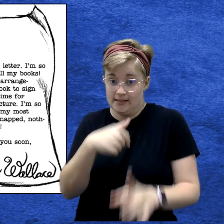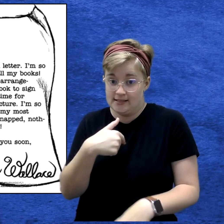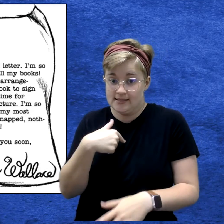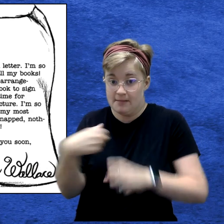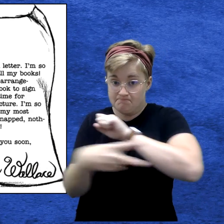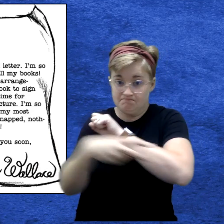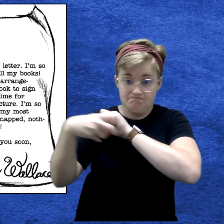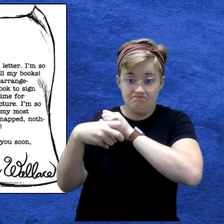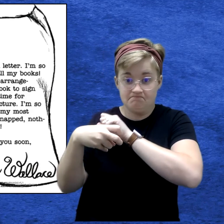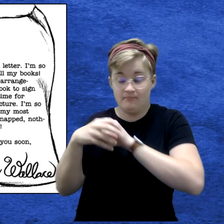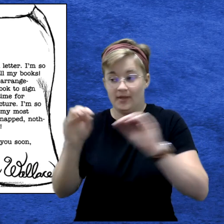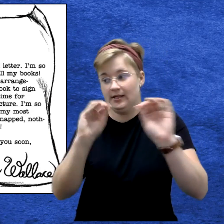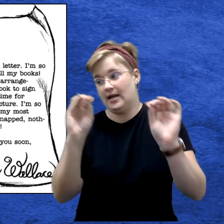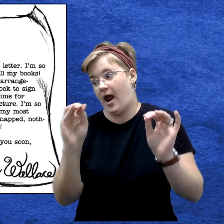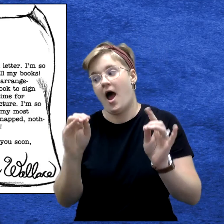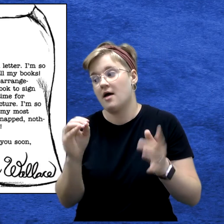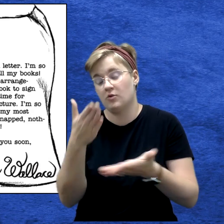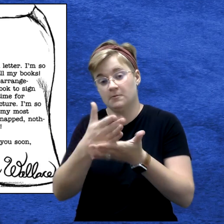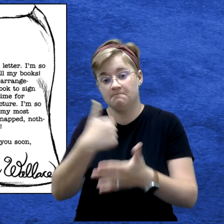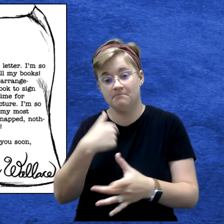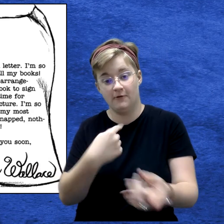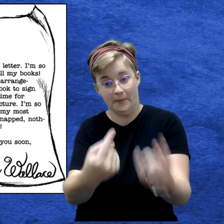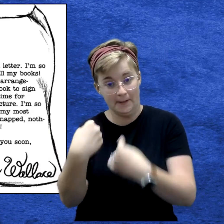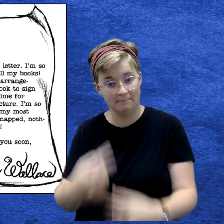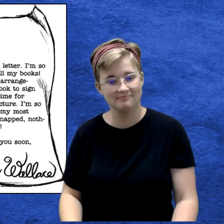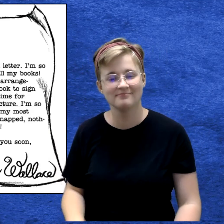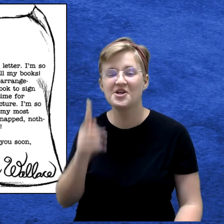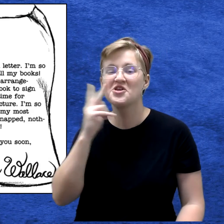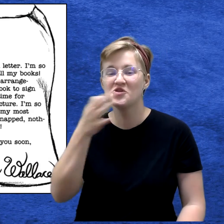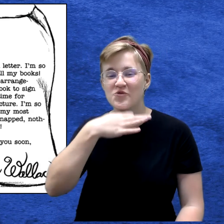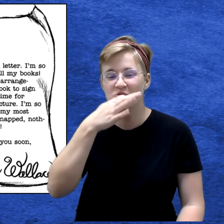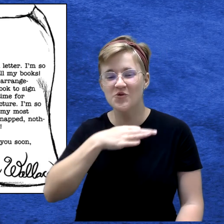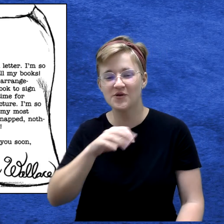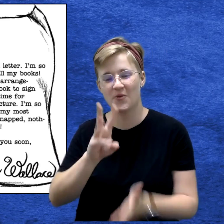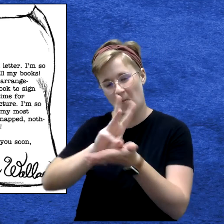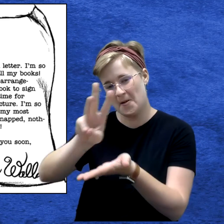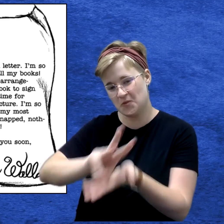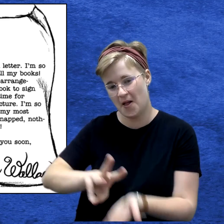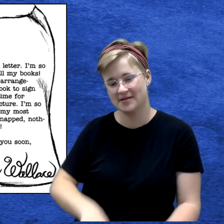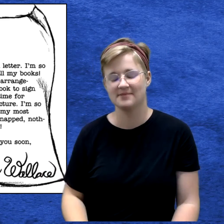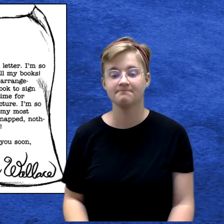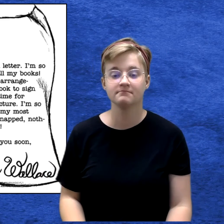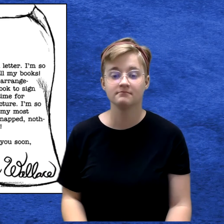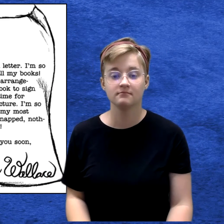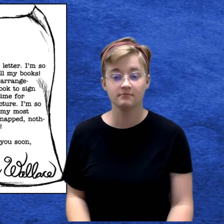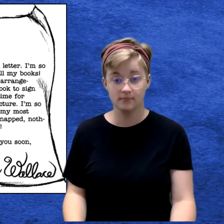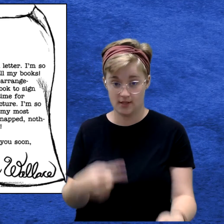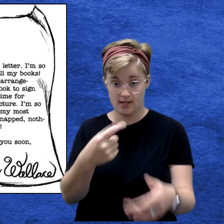See you soon, Wallis Wallace The letter was signed Wallis Wallace in loopy